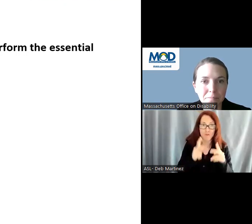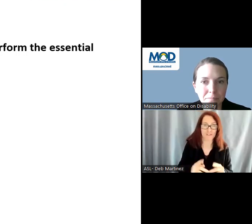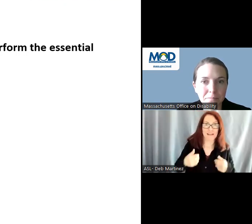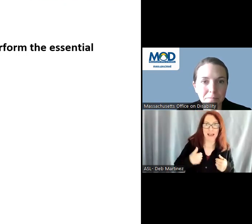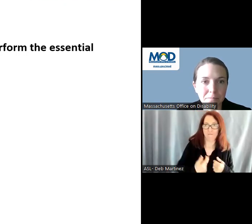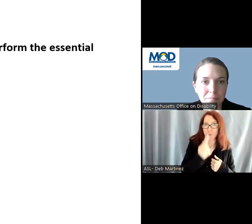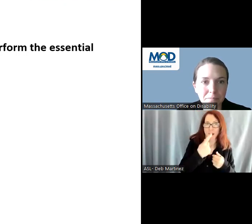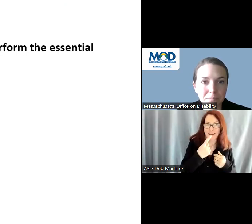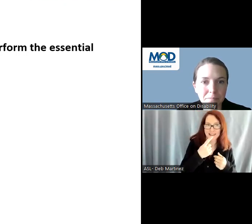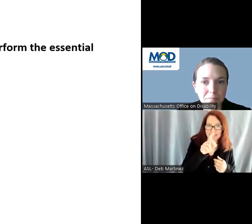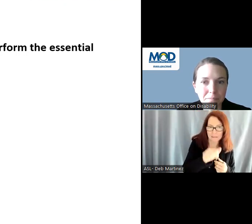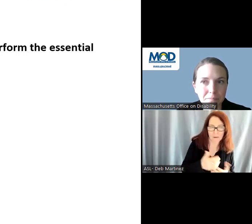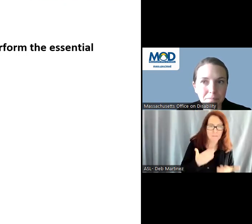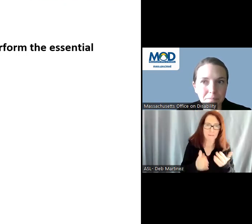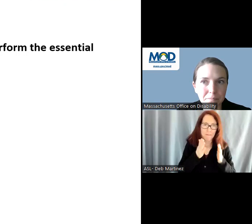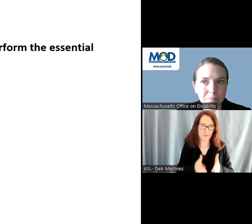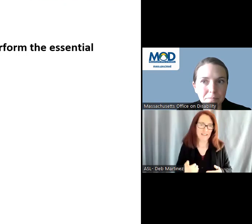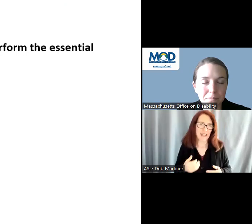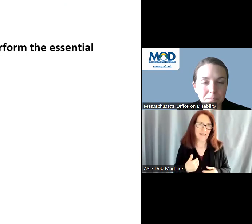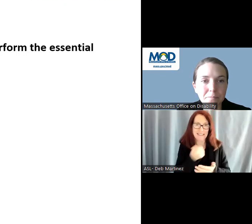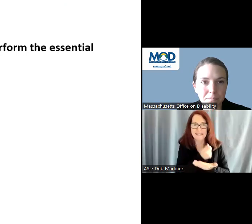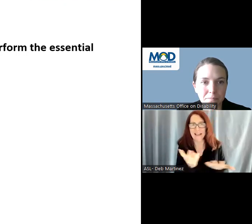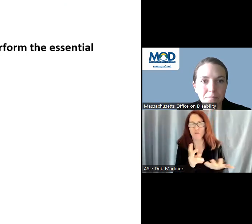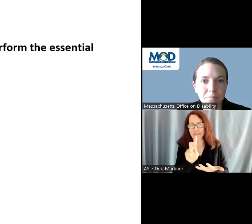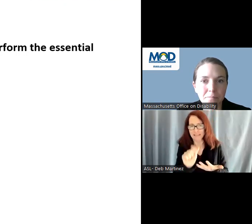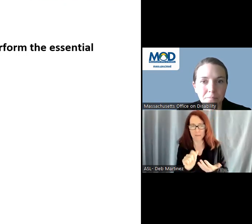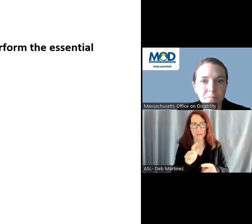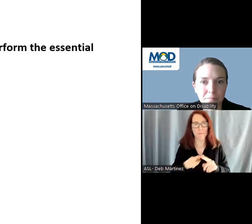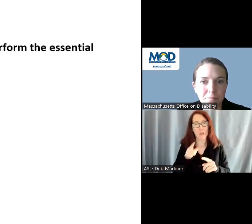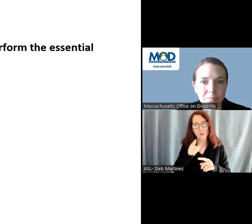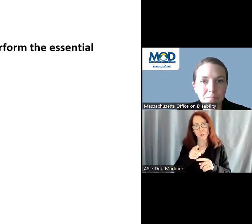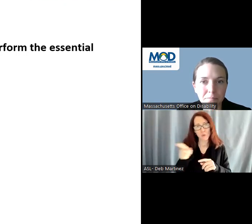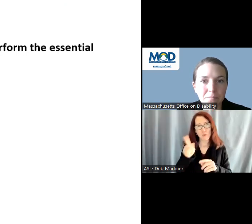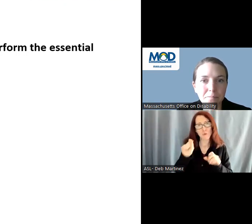is something that you can consider you know is it something that needs to be done while